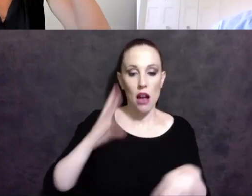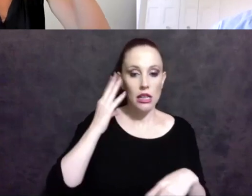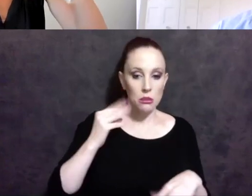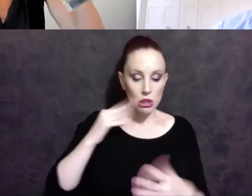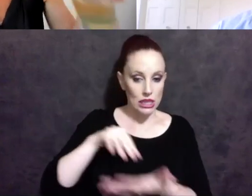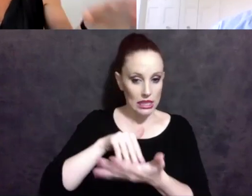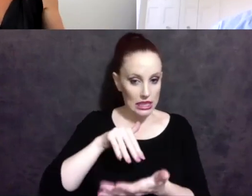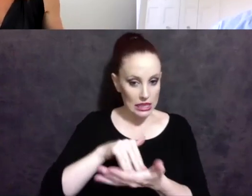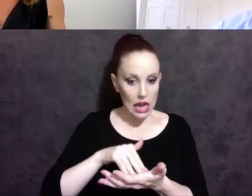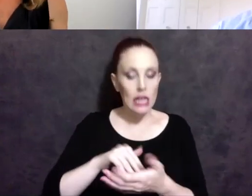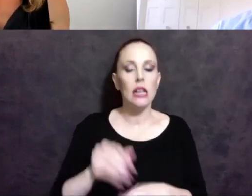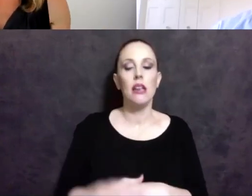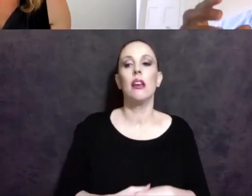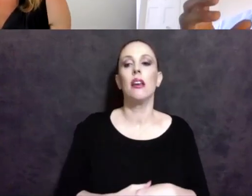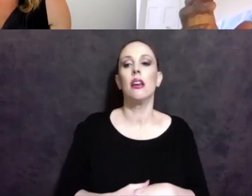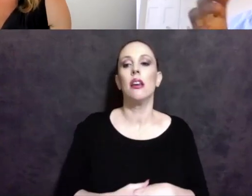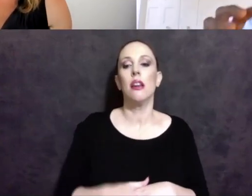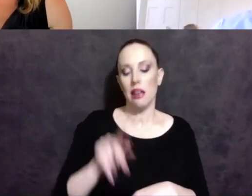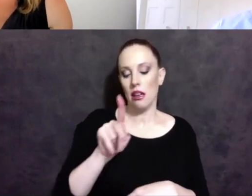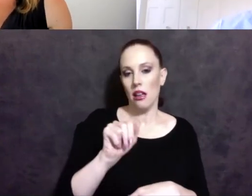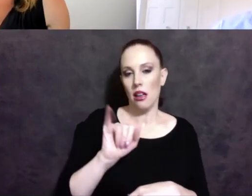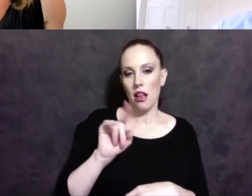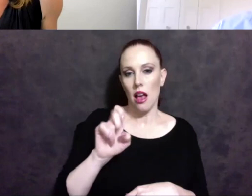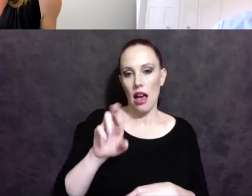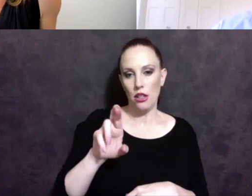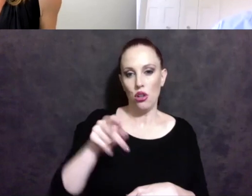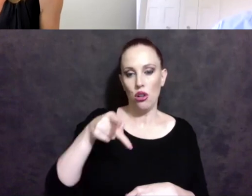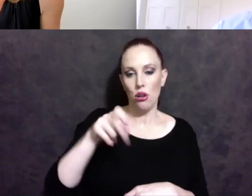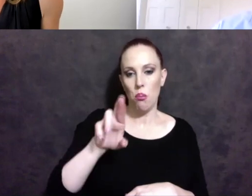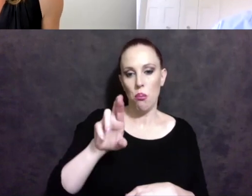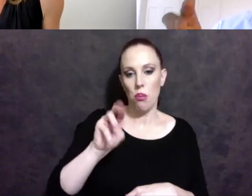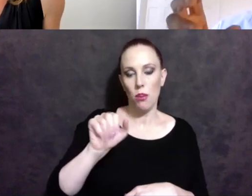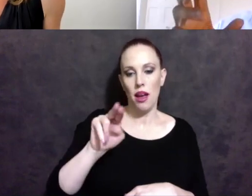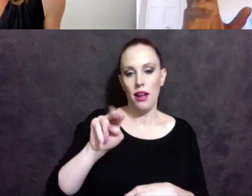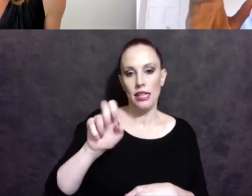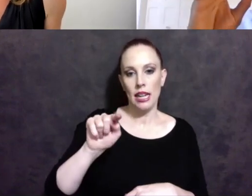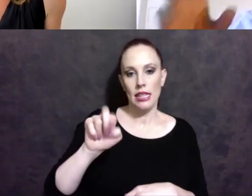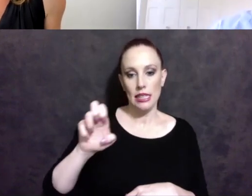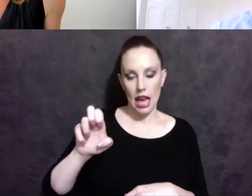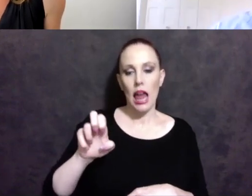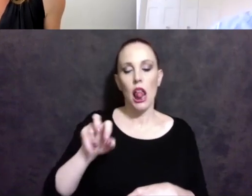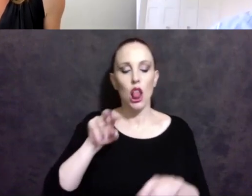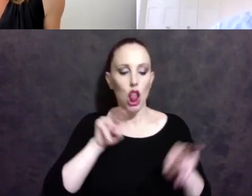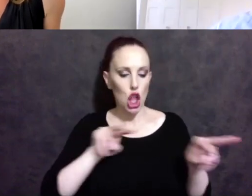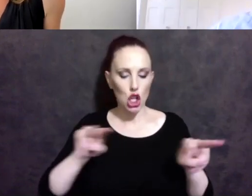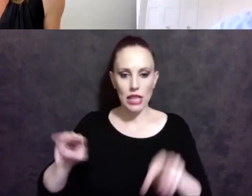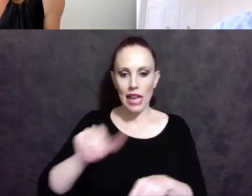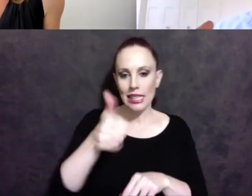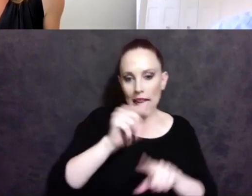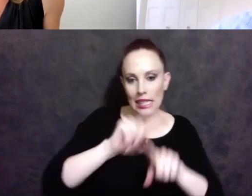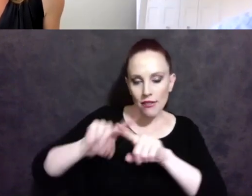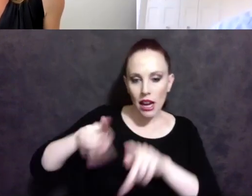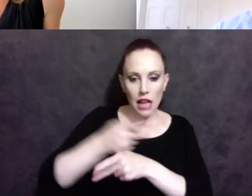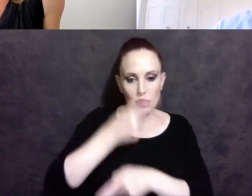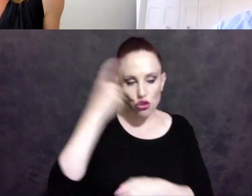at 10 different types of trauma including physical abuse, sexual abuse, verbal abuse,